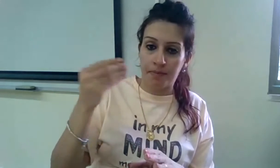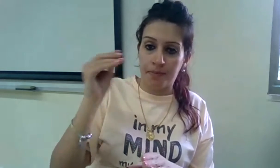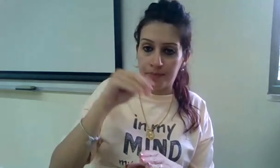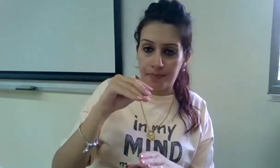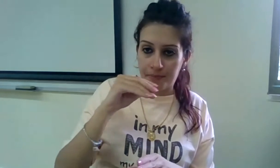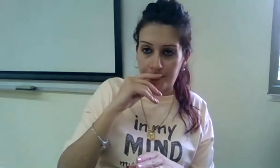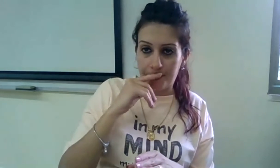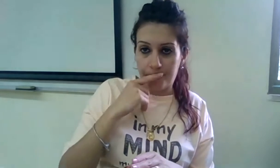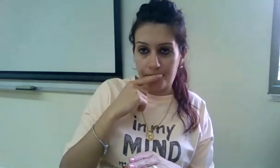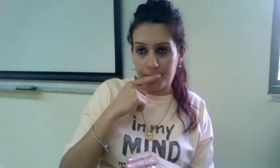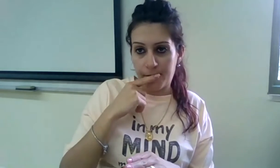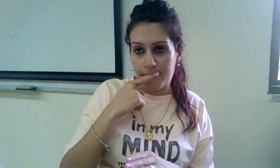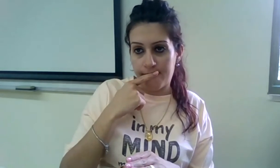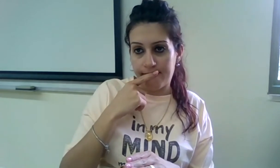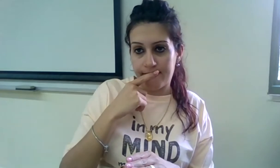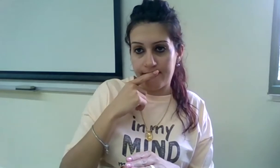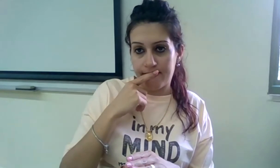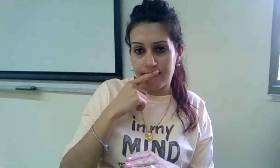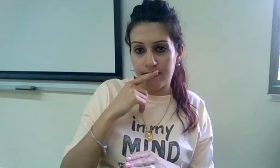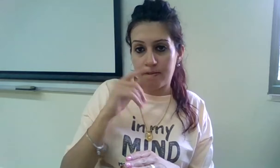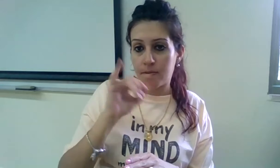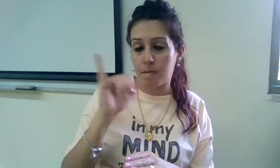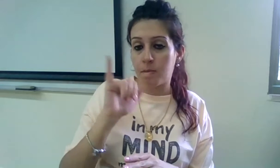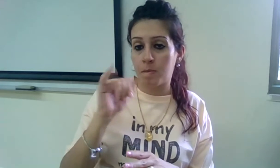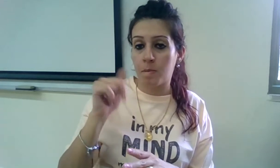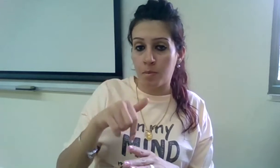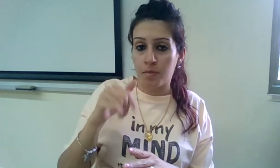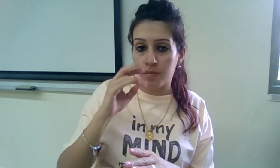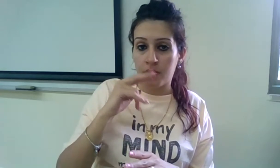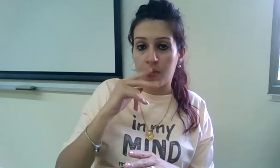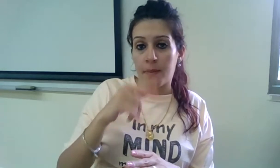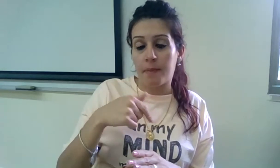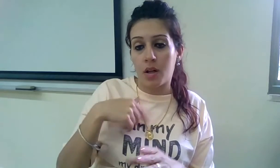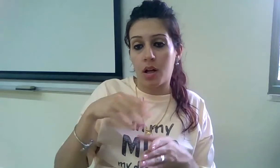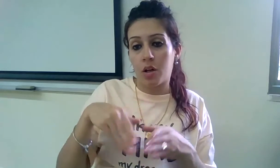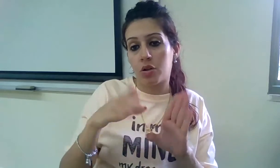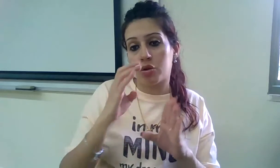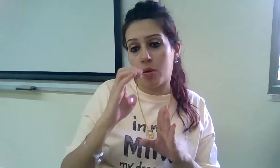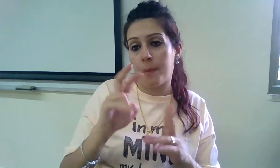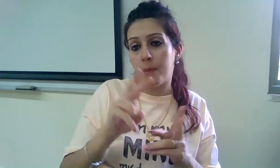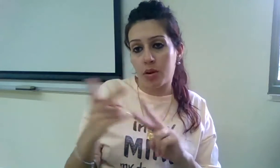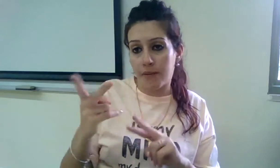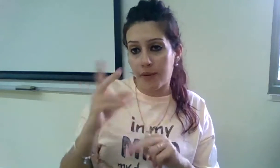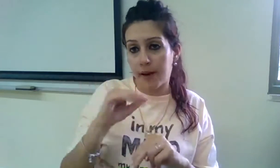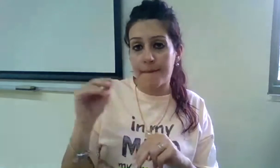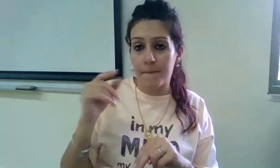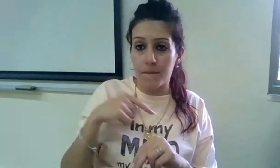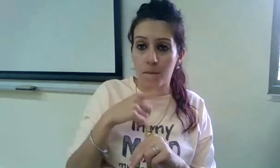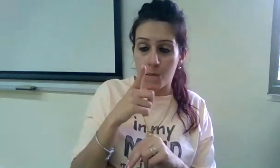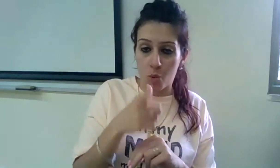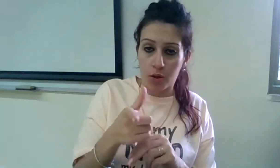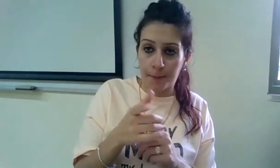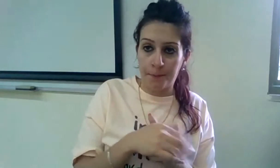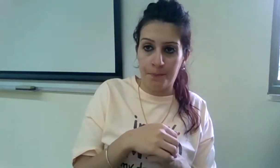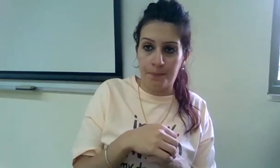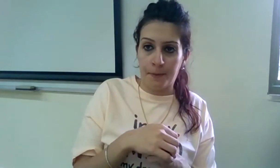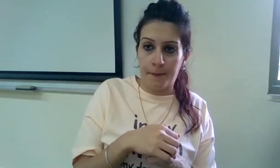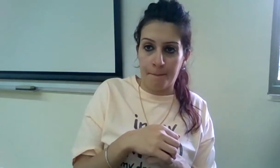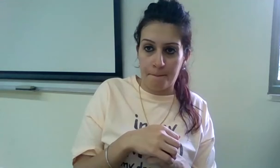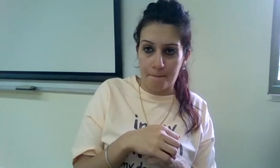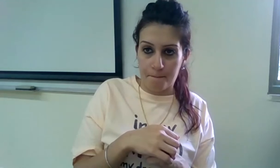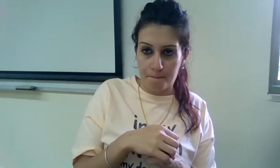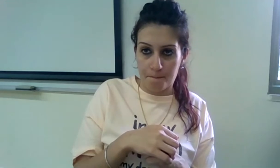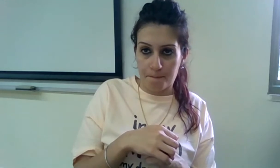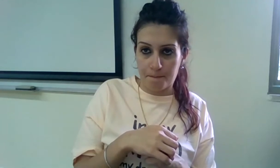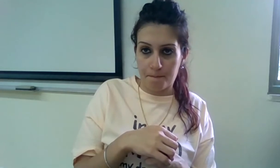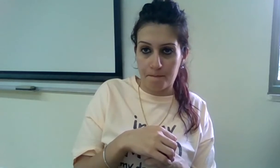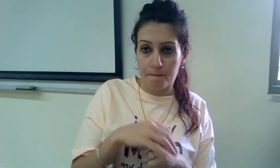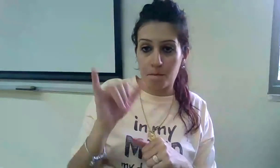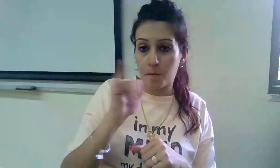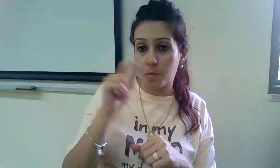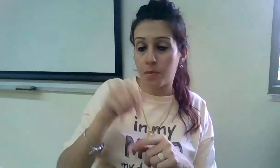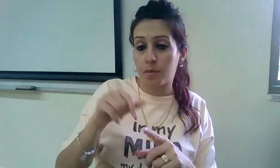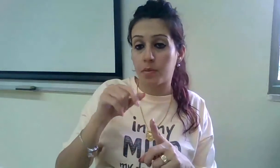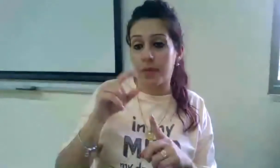we need so many tests, whether we really need to assess children in exams,